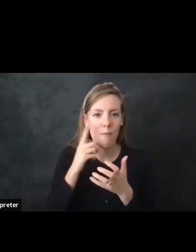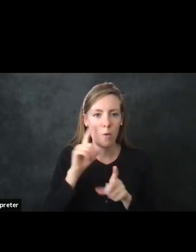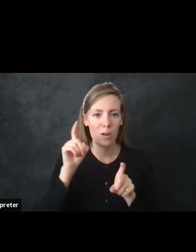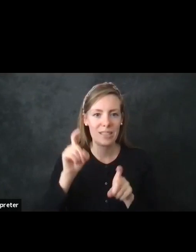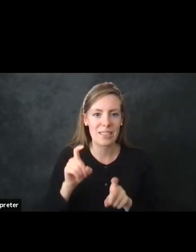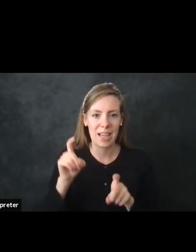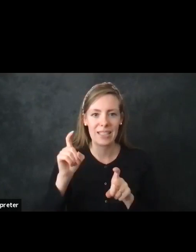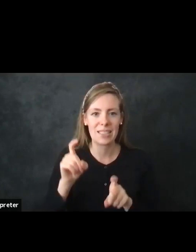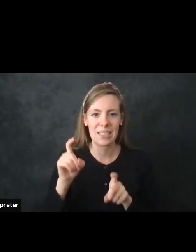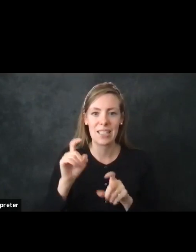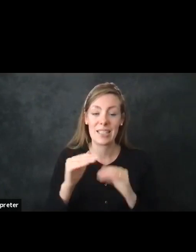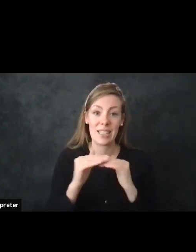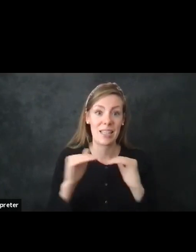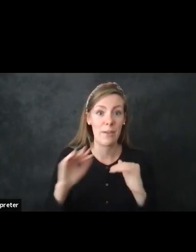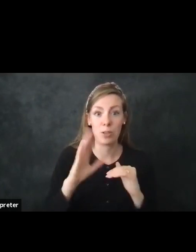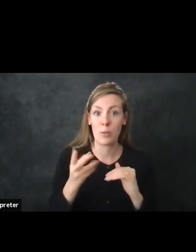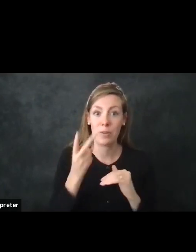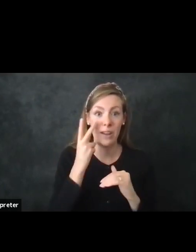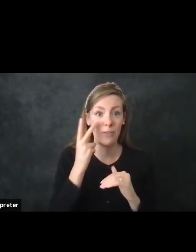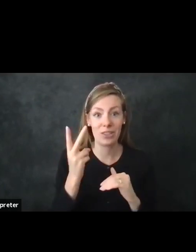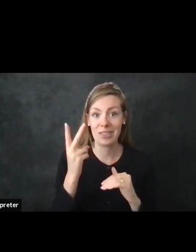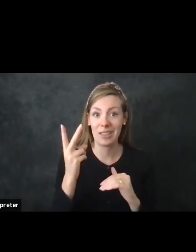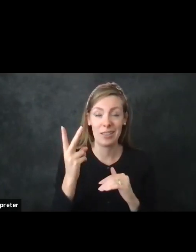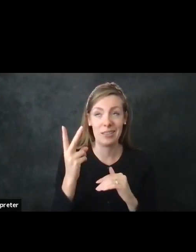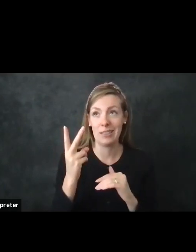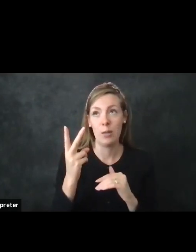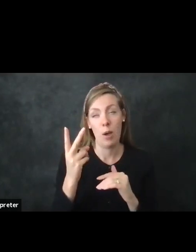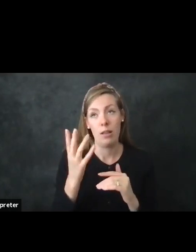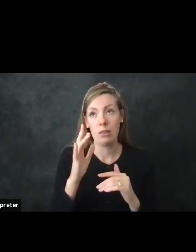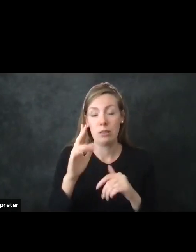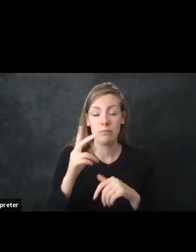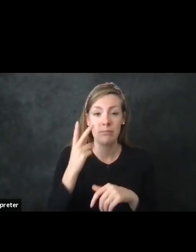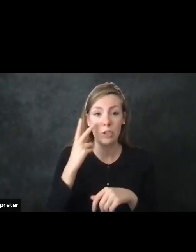levels that we haven't seen since last winter, when our COVID cases were peaking.